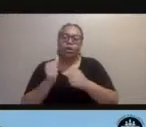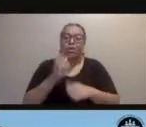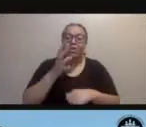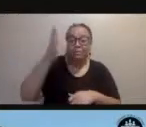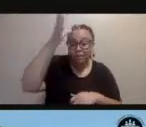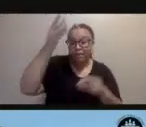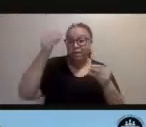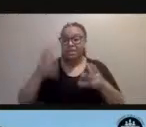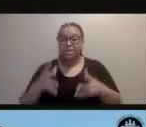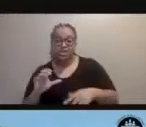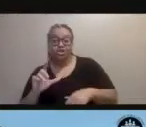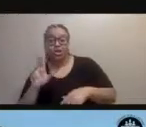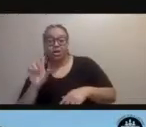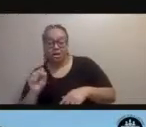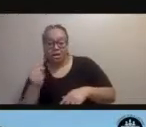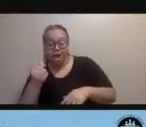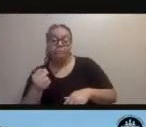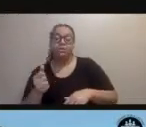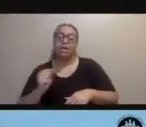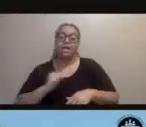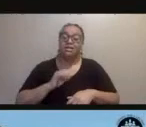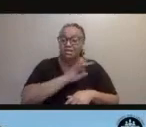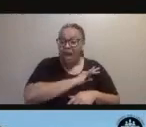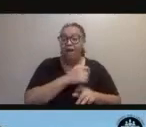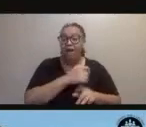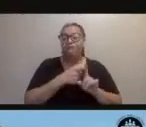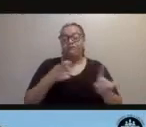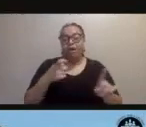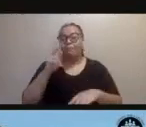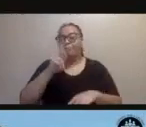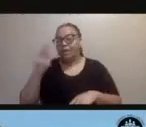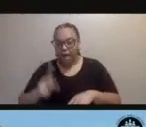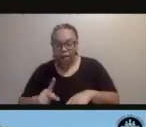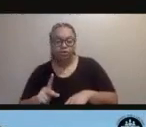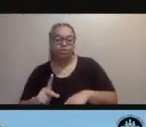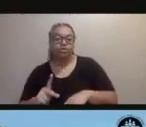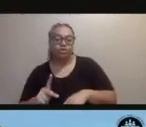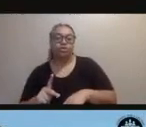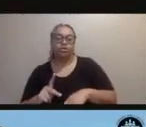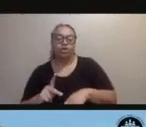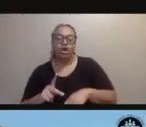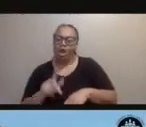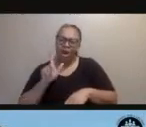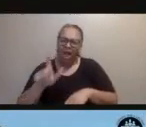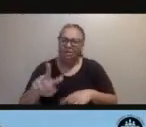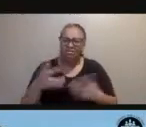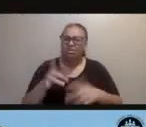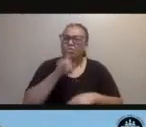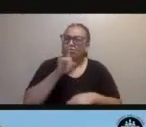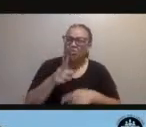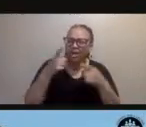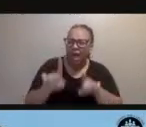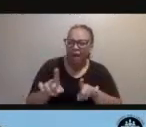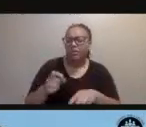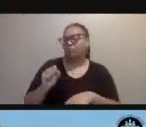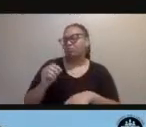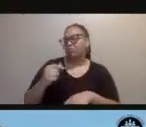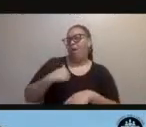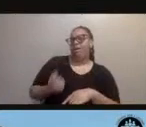WOULD START SMALL. I'LL START FIRST BY ASKING FOR INPUT AND WORKING WITH THE PARENT TEACHER CLUBS FROM